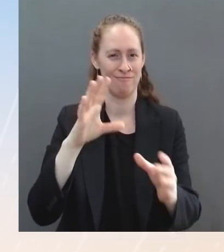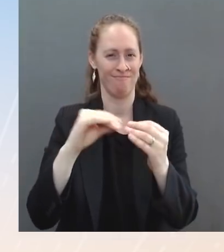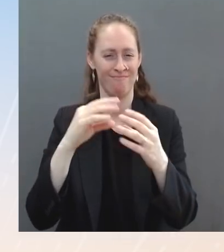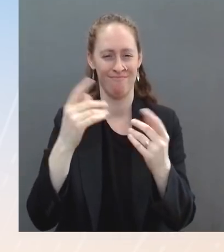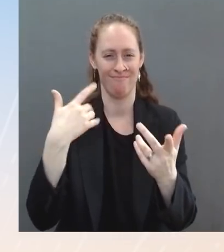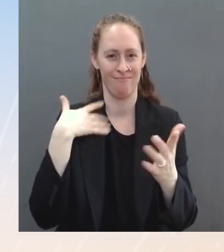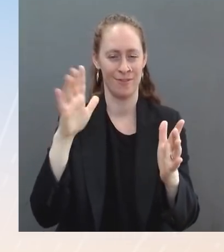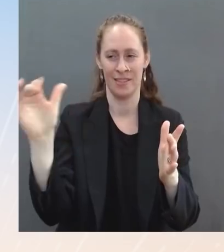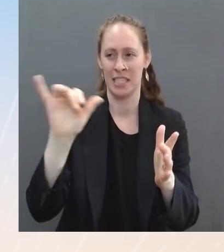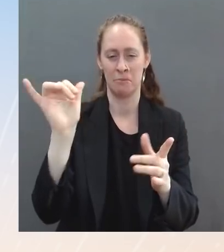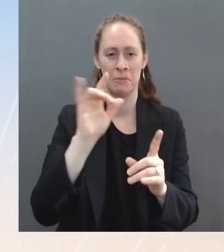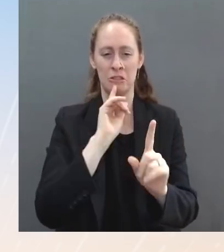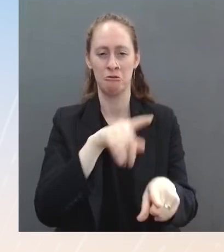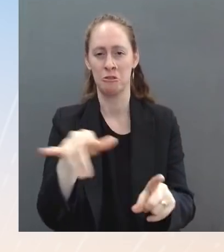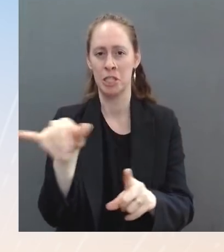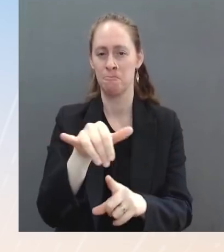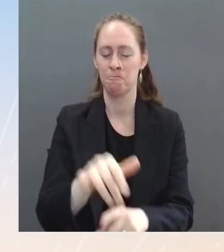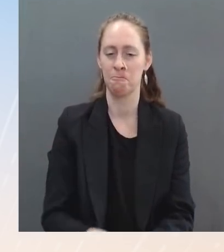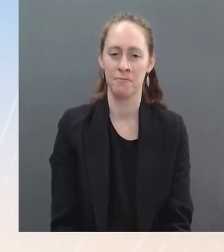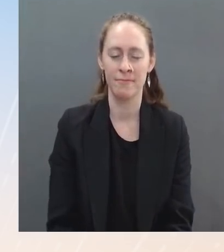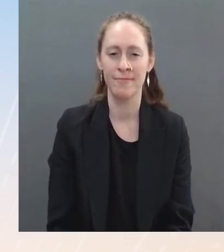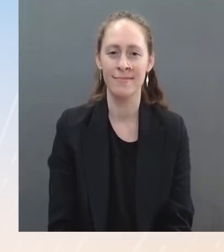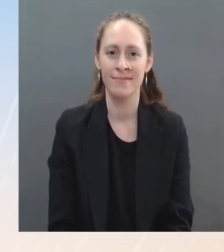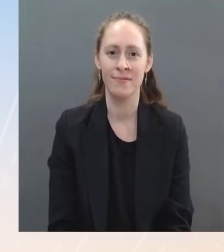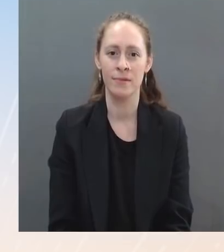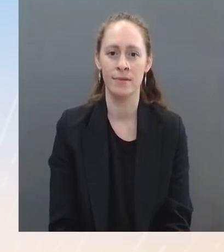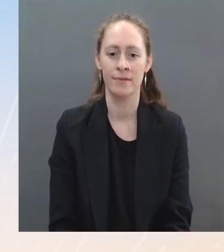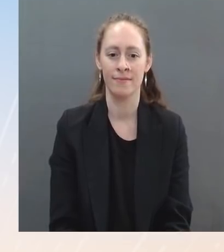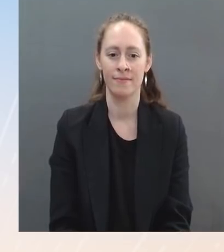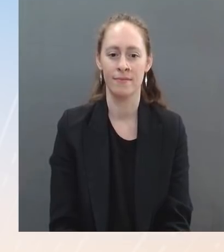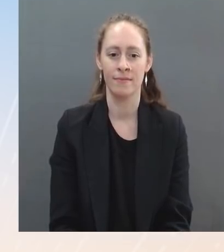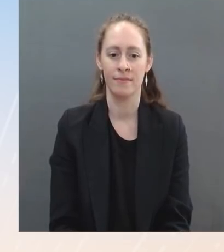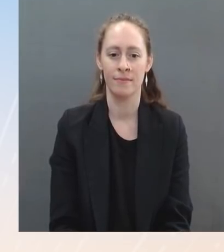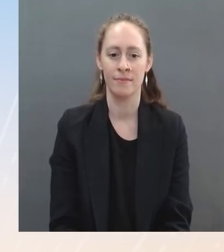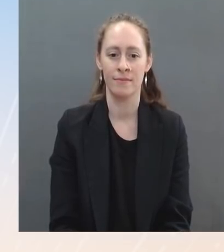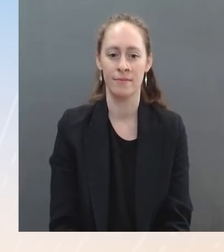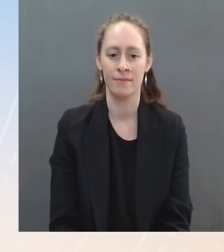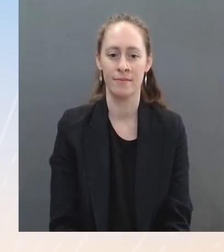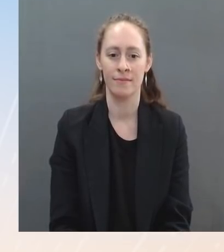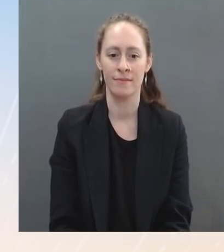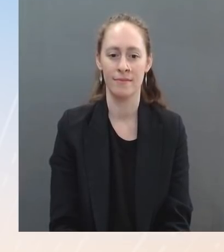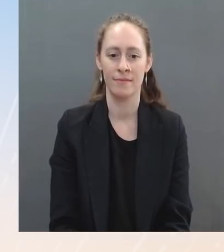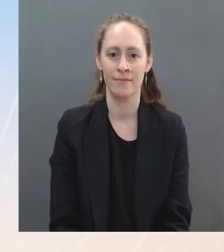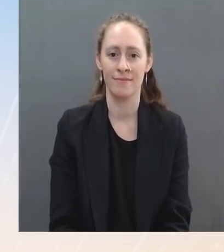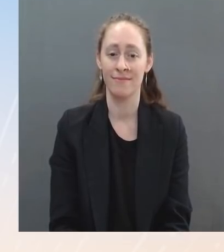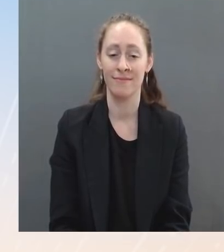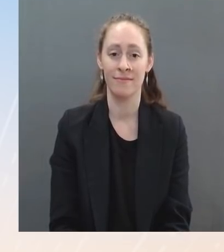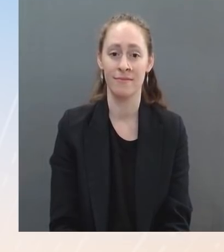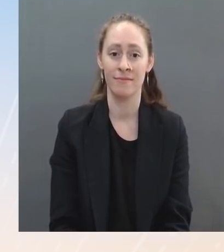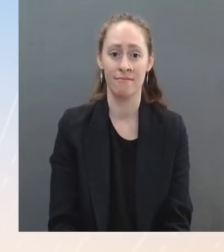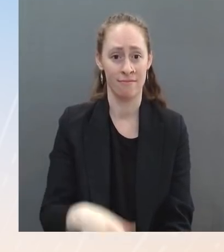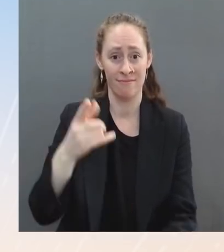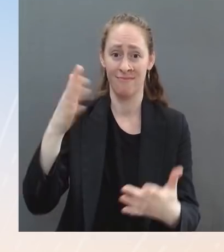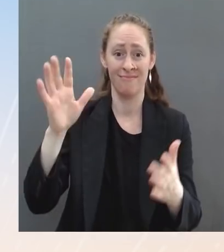getting clobbered right now at the pumps? Mr. Deese: You have a President who -- you have a President who is doing everything that he possibly can to try to address that situation,